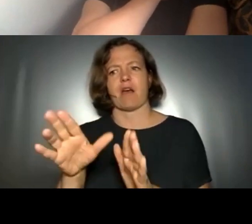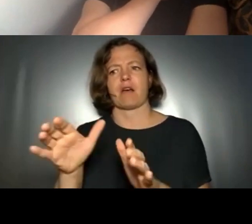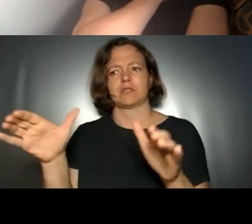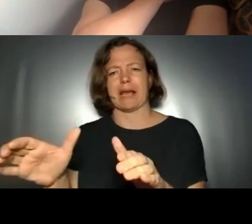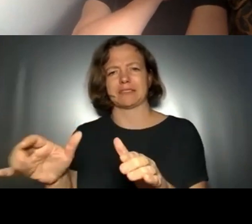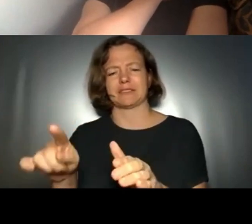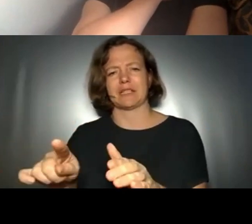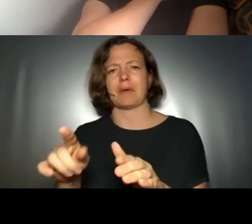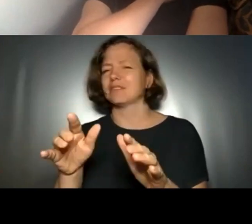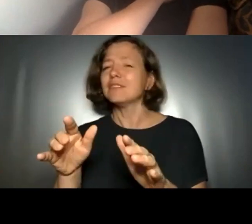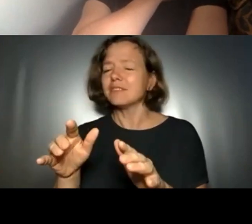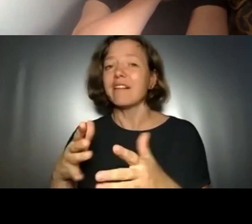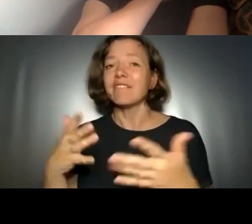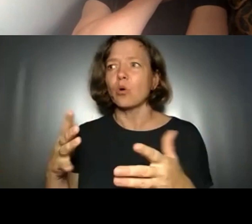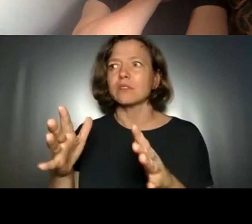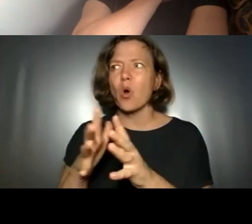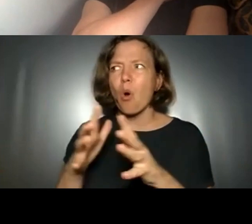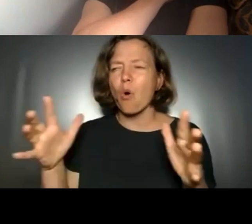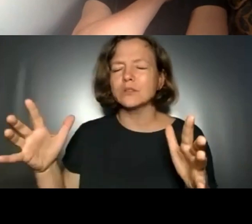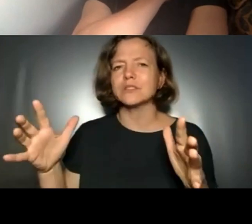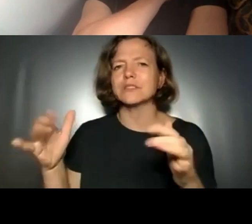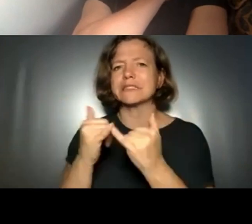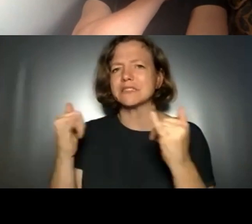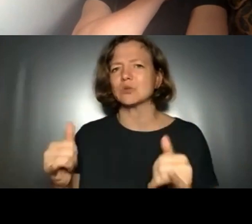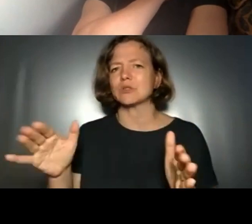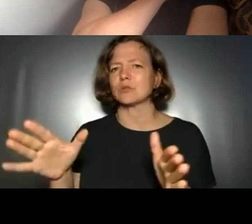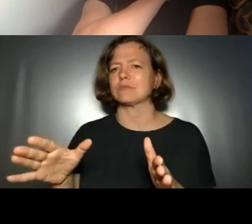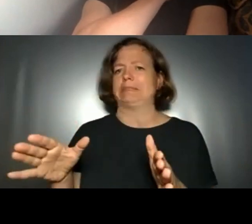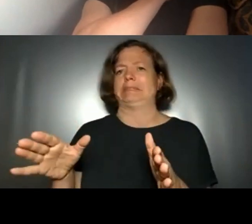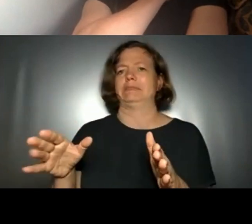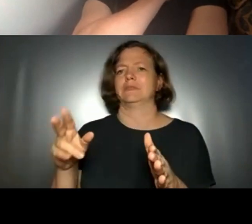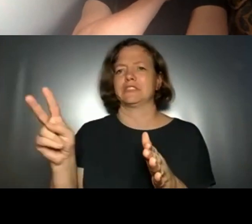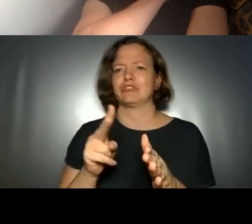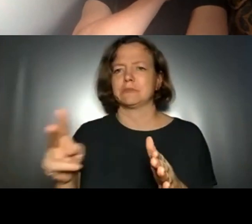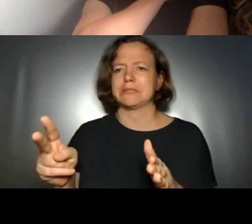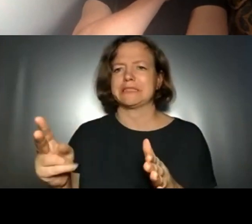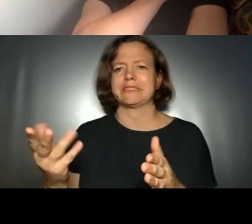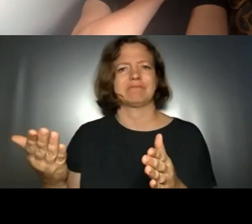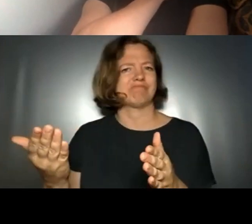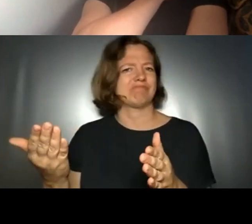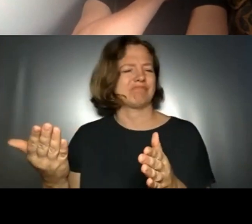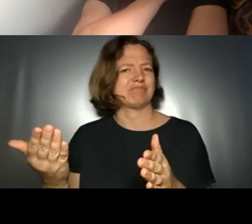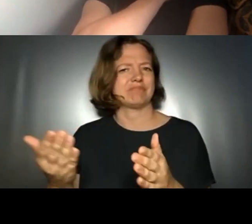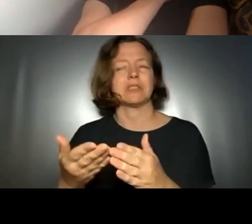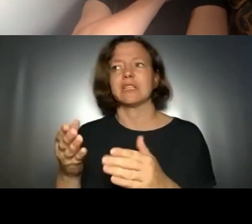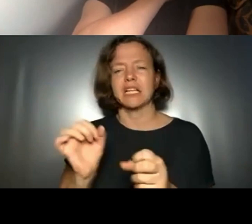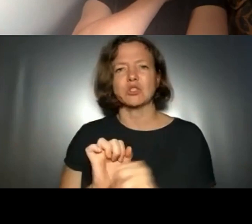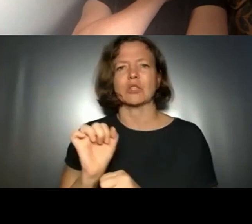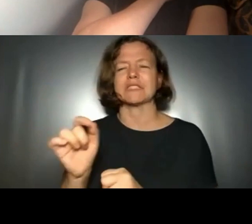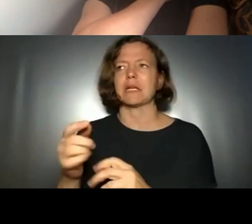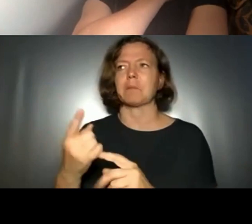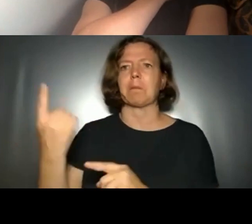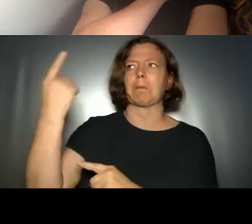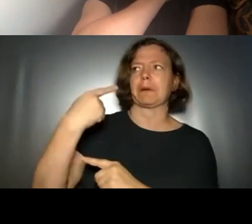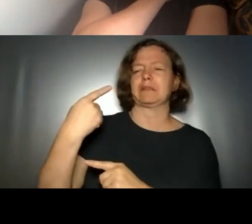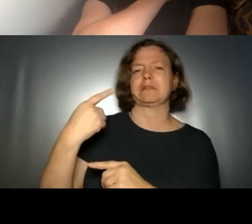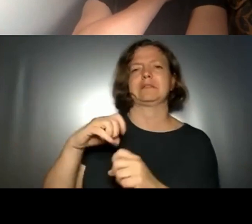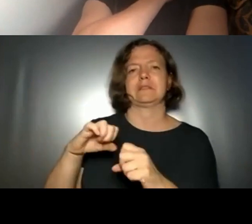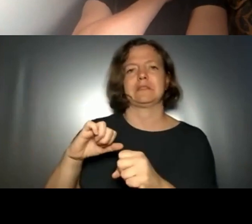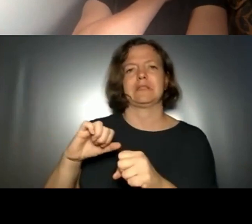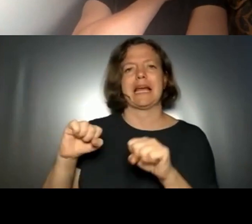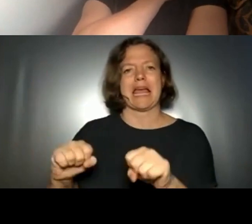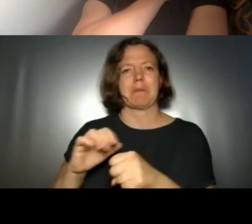say theaters, festivals, etc. that are ableist, that tend to be not safe for disabled people.